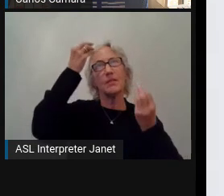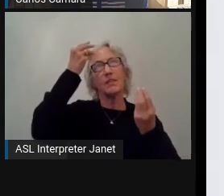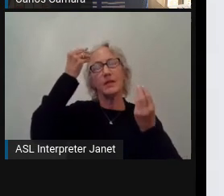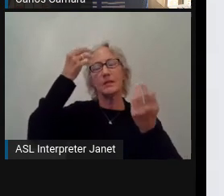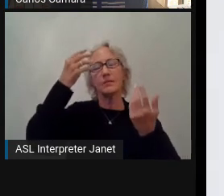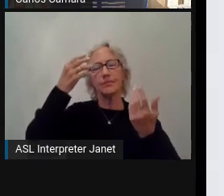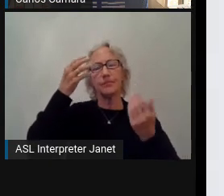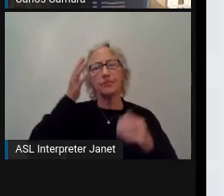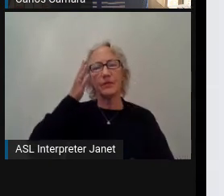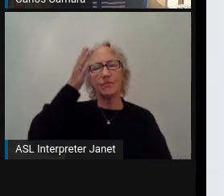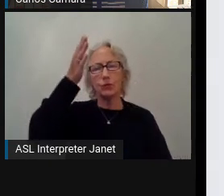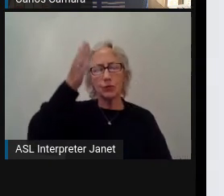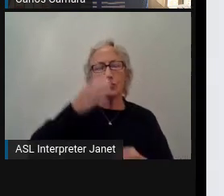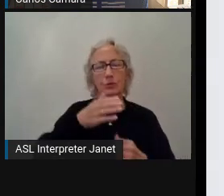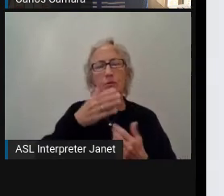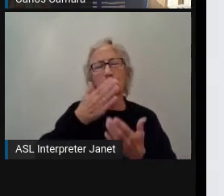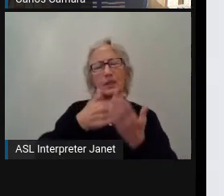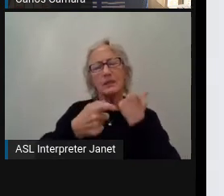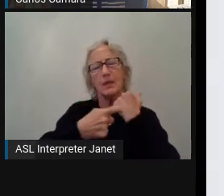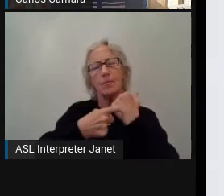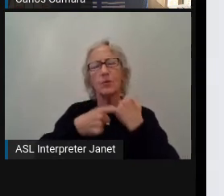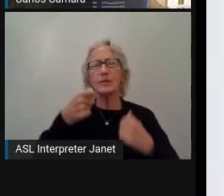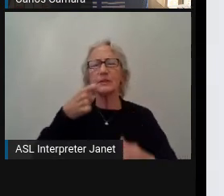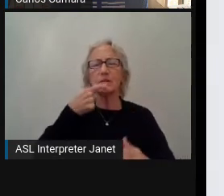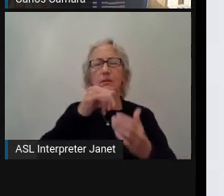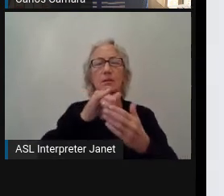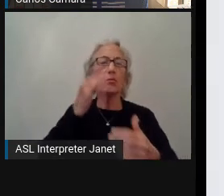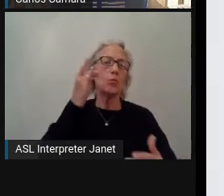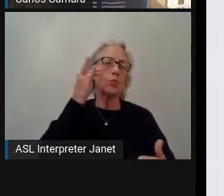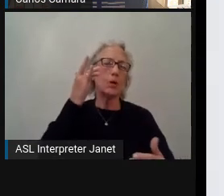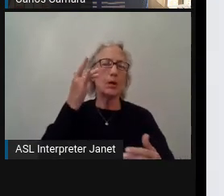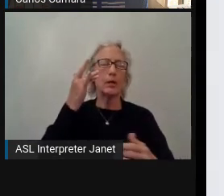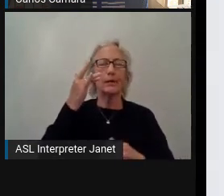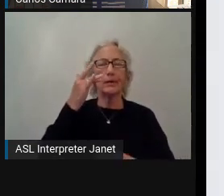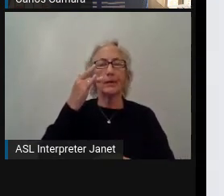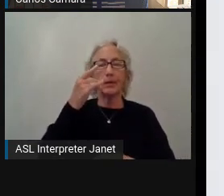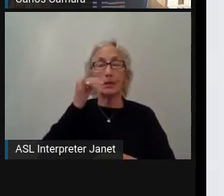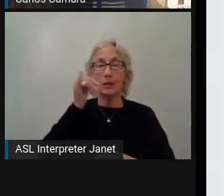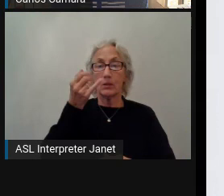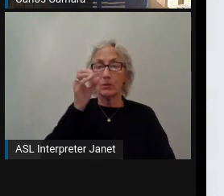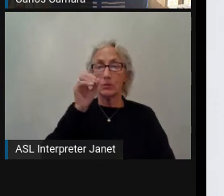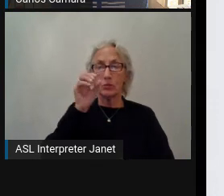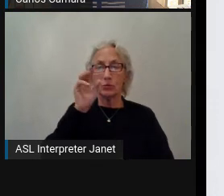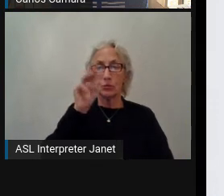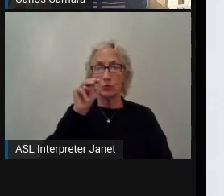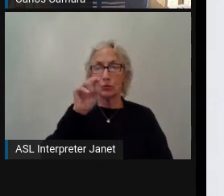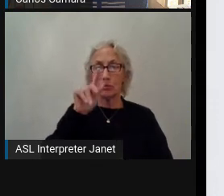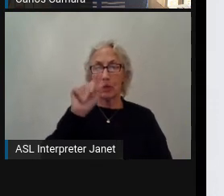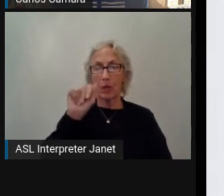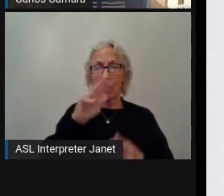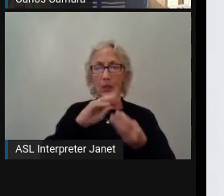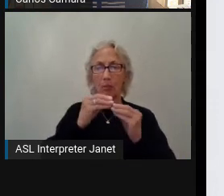I say, at some point, because Joomla 4 has been in development since 2013.